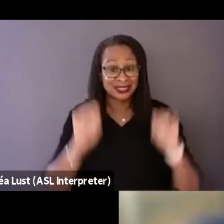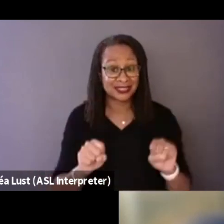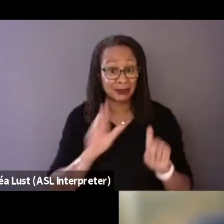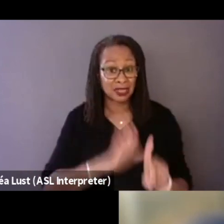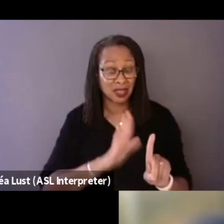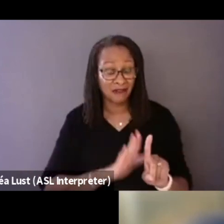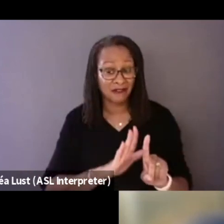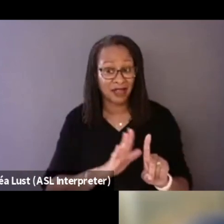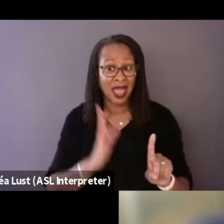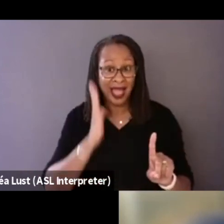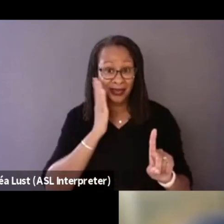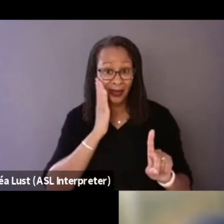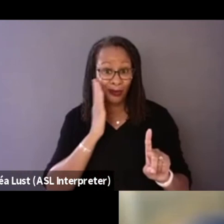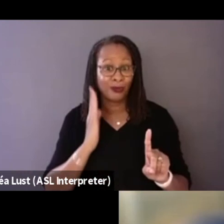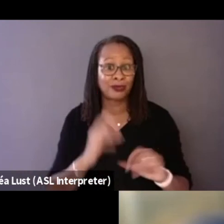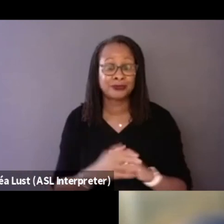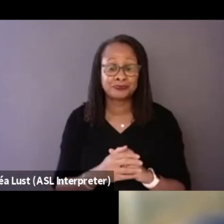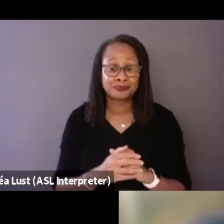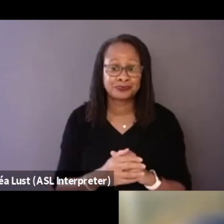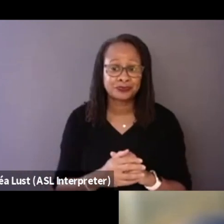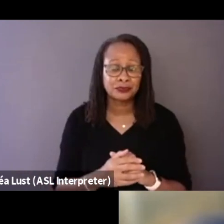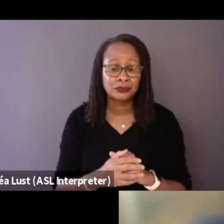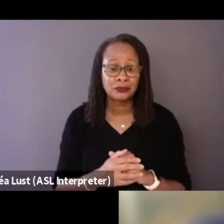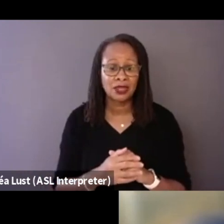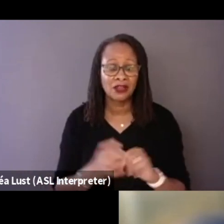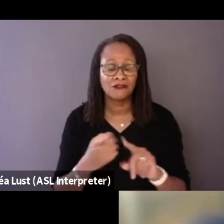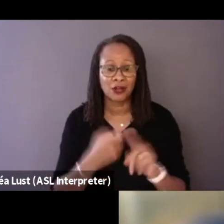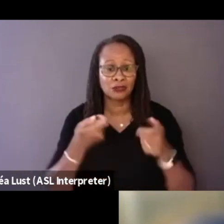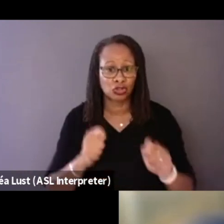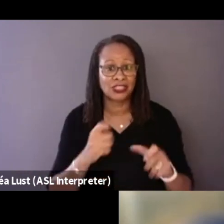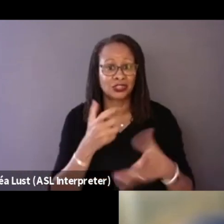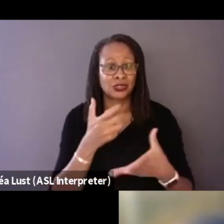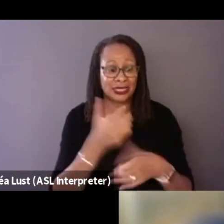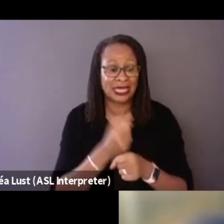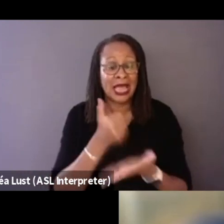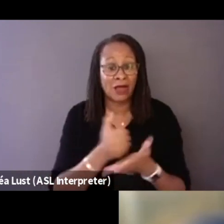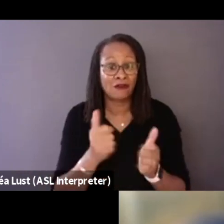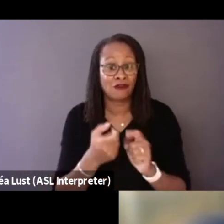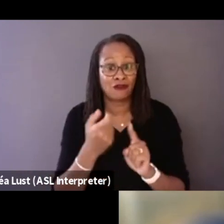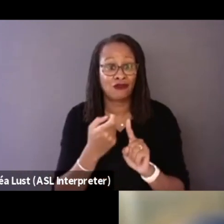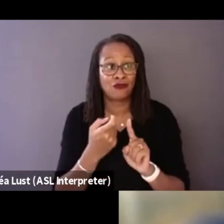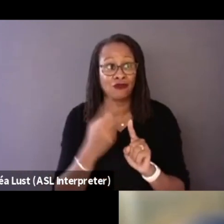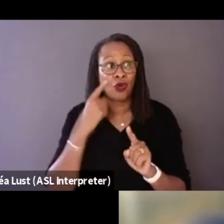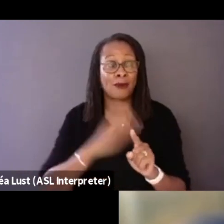which I know from trying desperately to get help for my daughter that the system is broken for real.